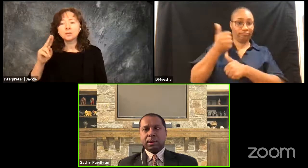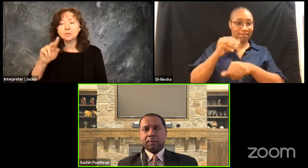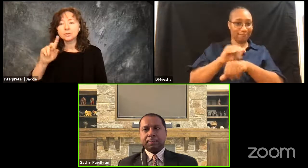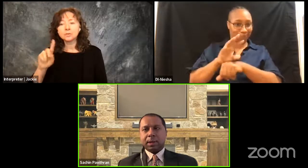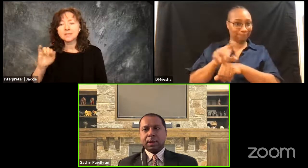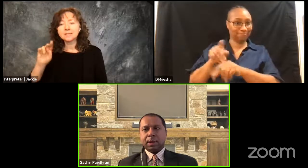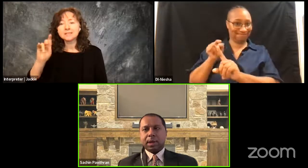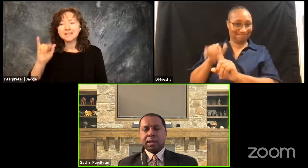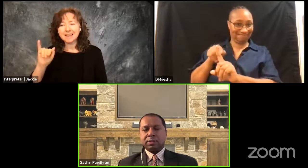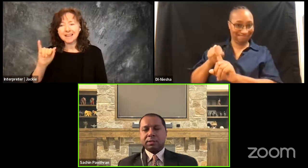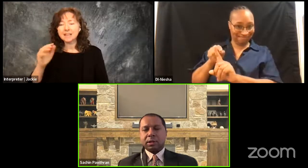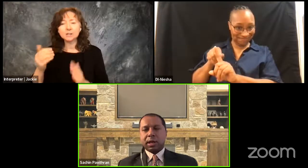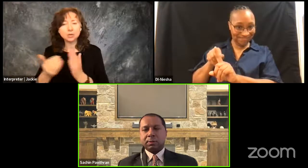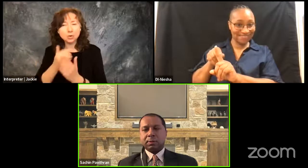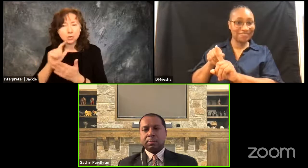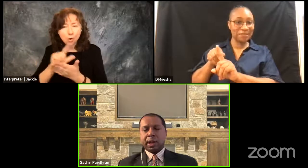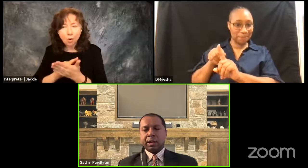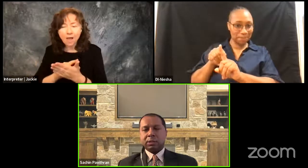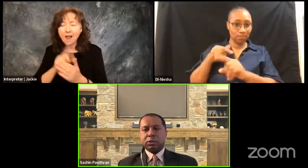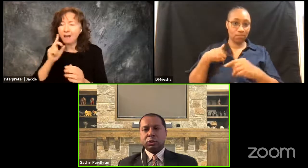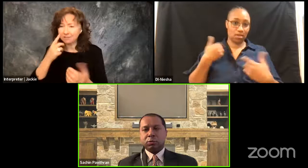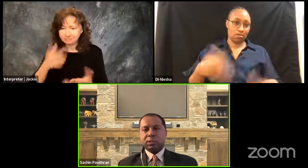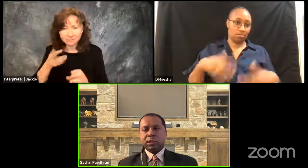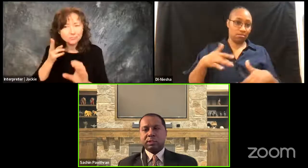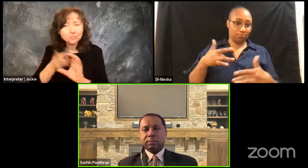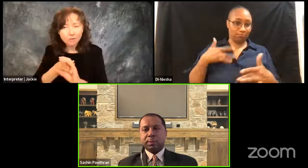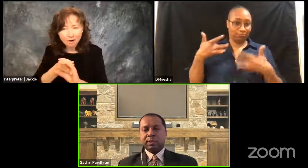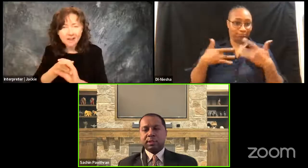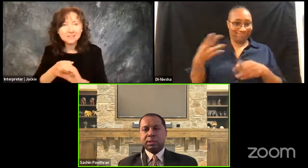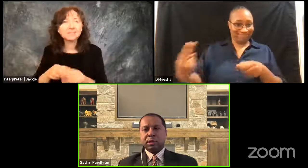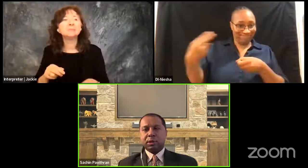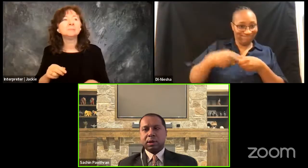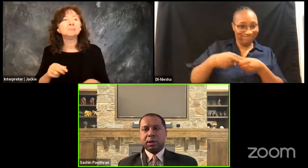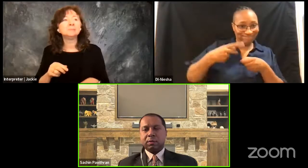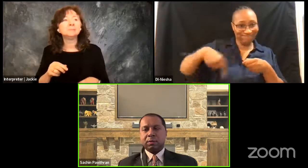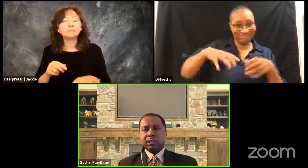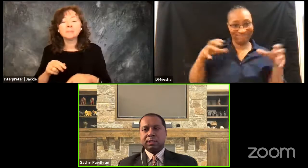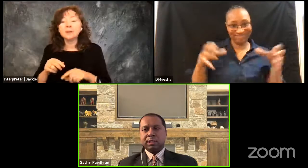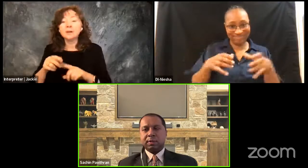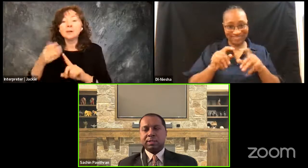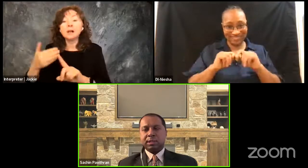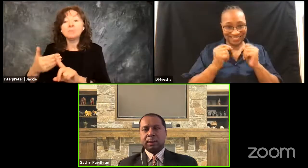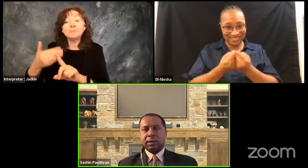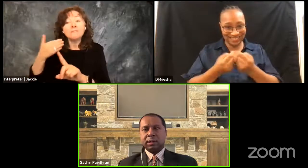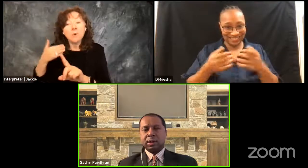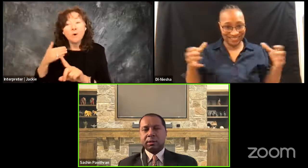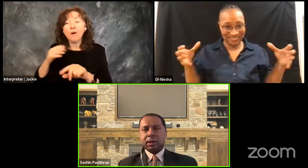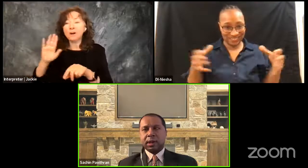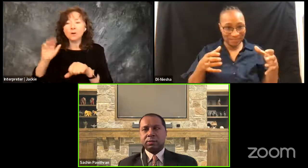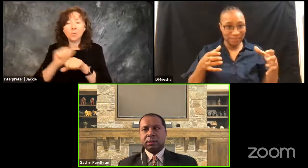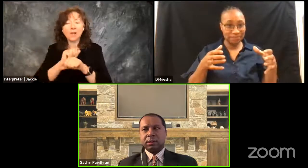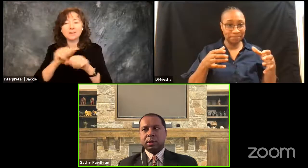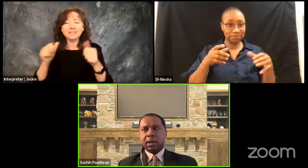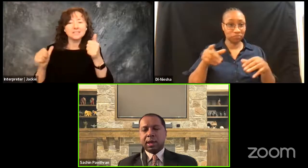As the General Counsel, prior to this position, Chris served as the Deputy General Counsel